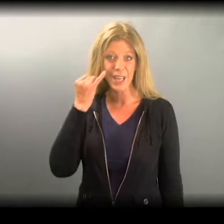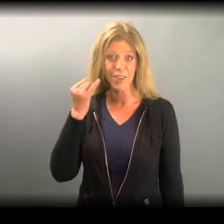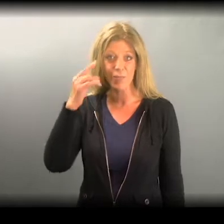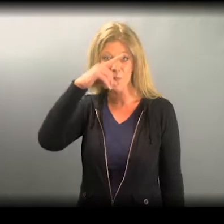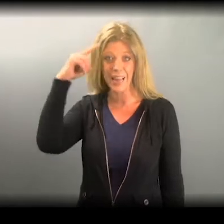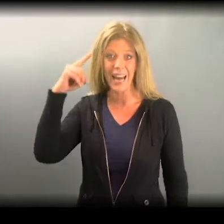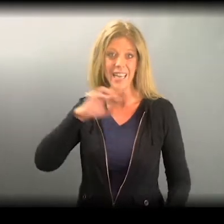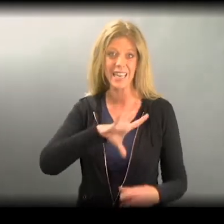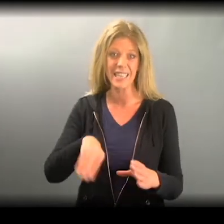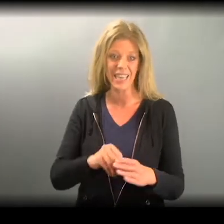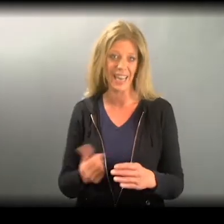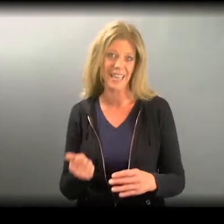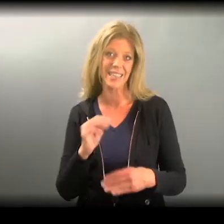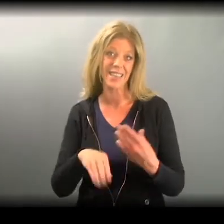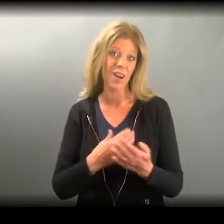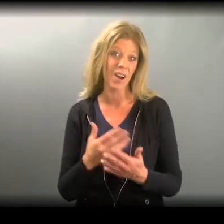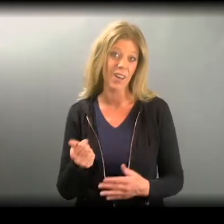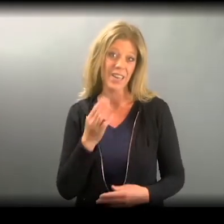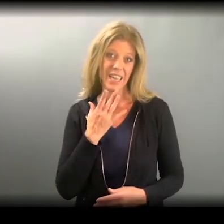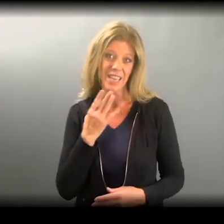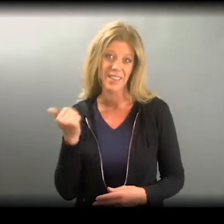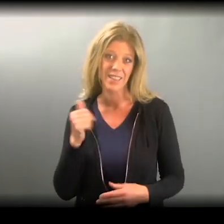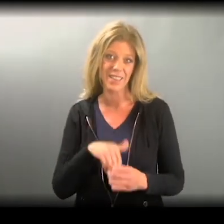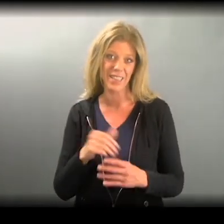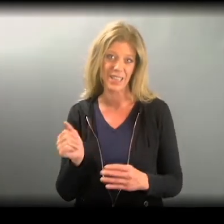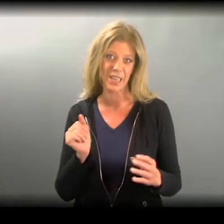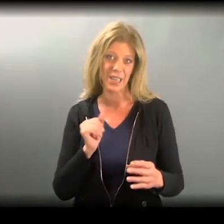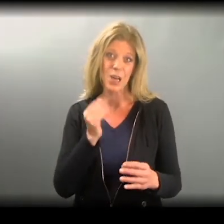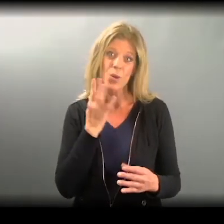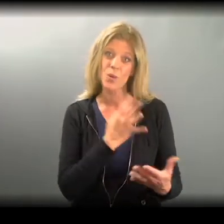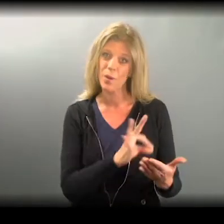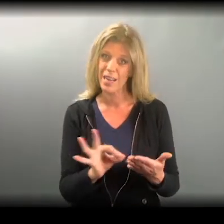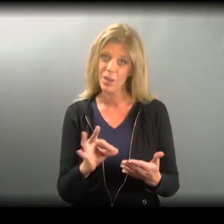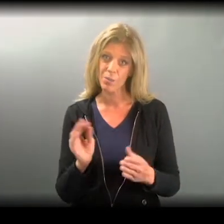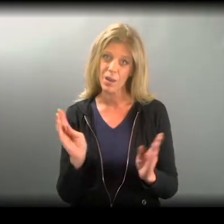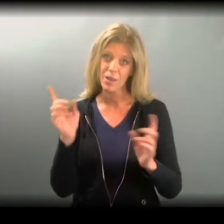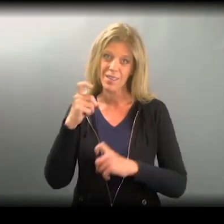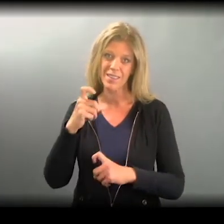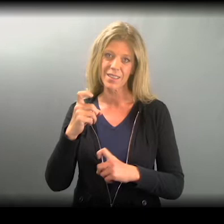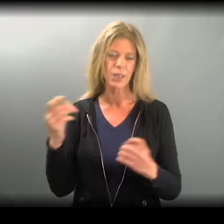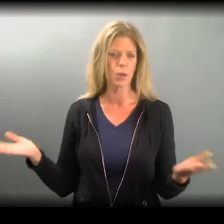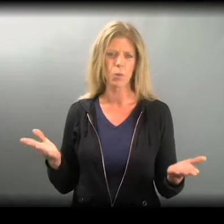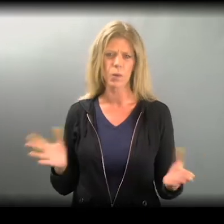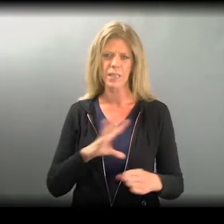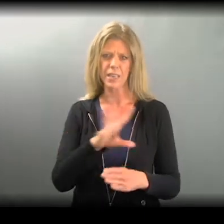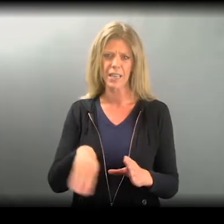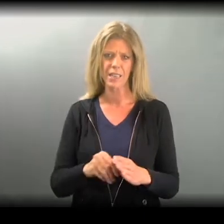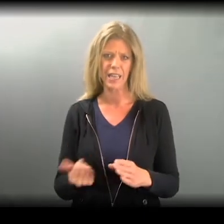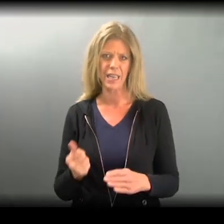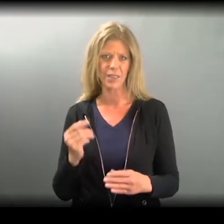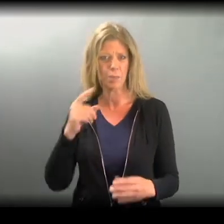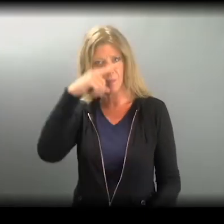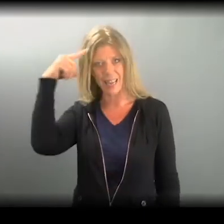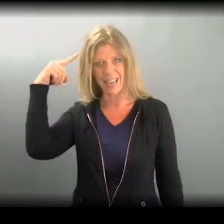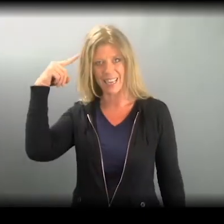If If black If black contains If black contains all If black contains all the If black contains all the colors If black contains all the colors in If black contains all the colors in the If black contains all the colors in the crayon If black contains all colors in the crayon box, If black contains all colors in the crayon box, what If black contains all colors in the crayon box, what contains If black contains all the colors in the crayon box, what contains black?